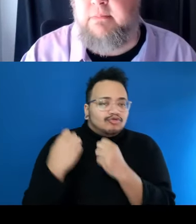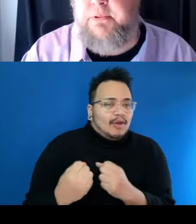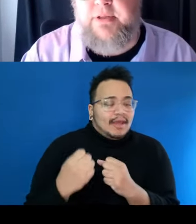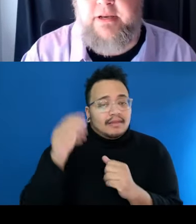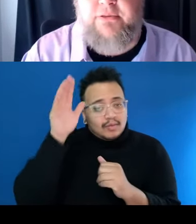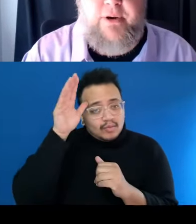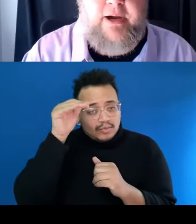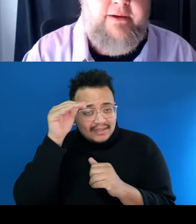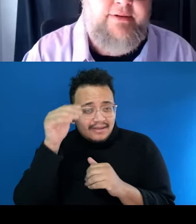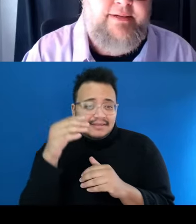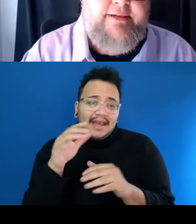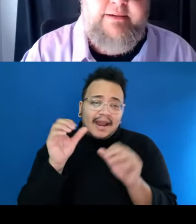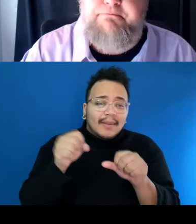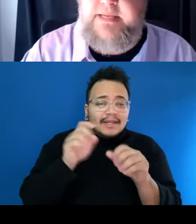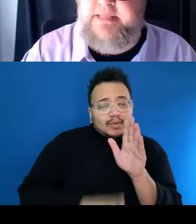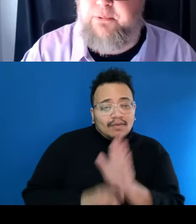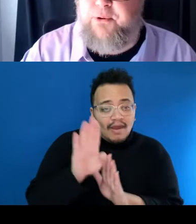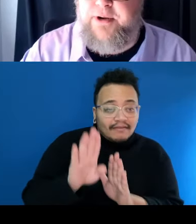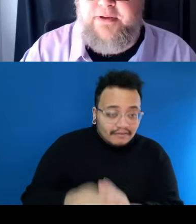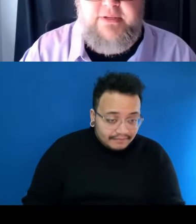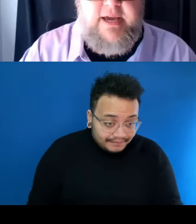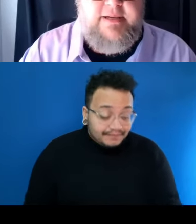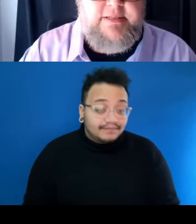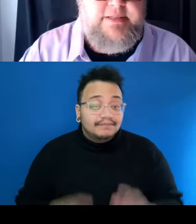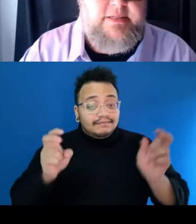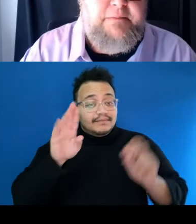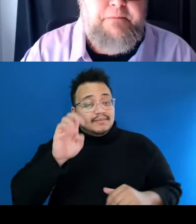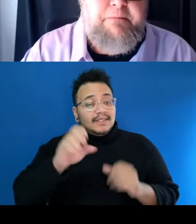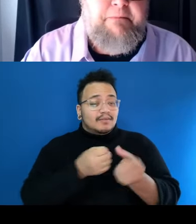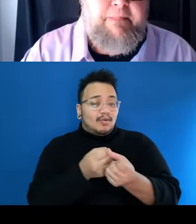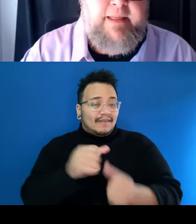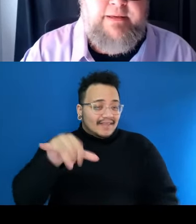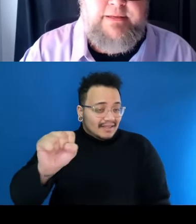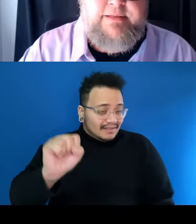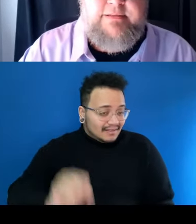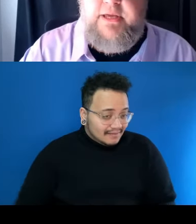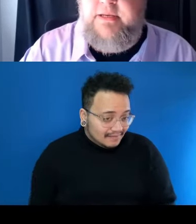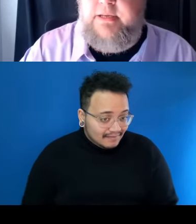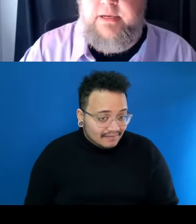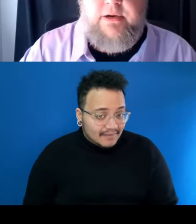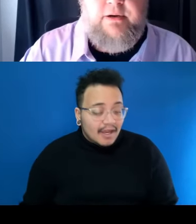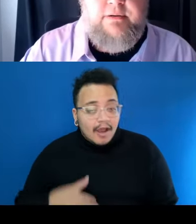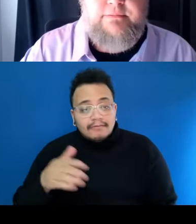and ability to thrive. Be supportive. Yes. Lend an ear.